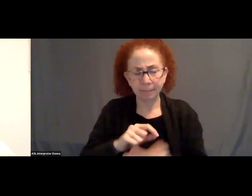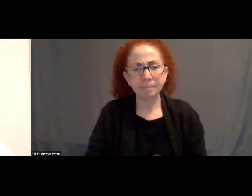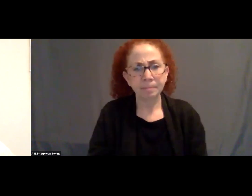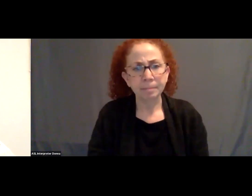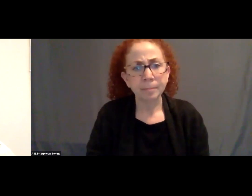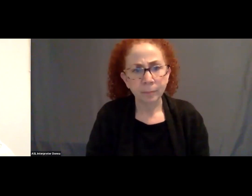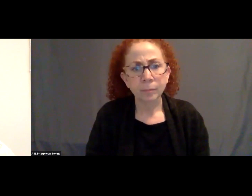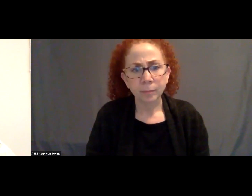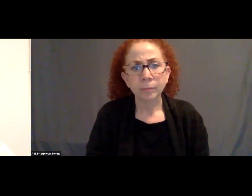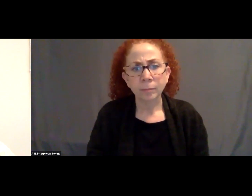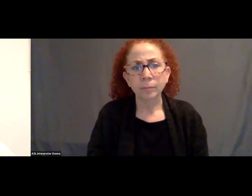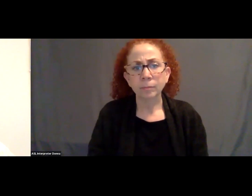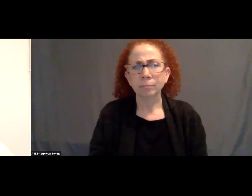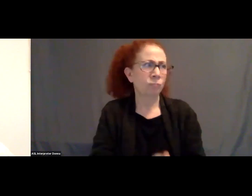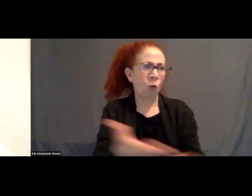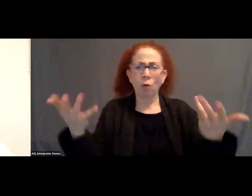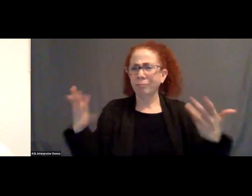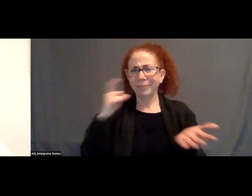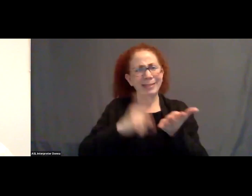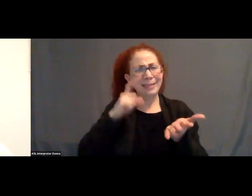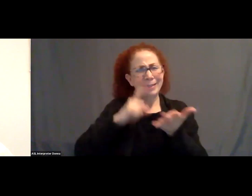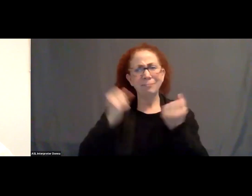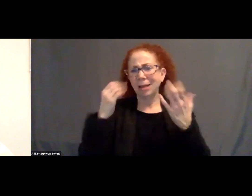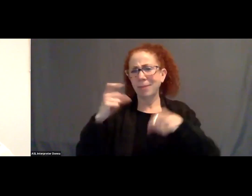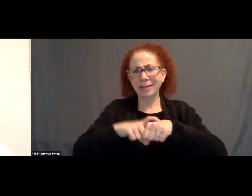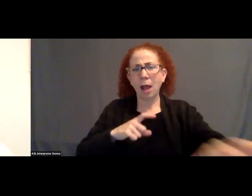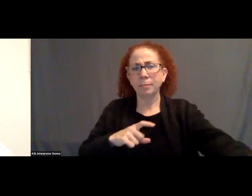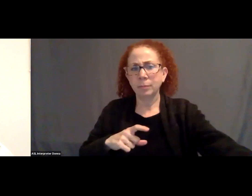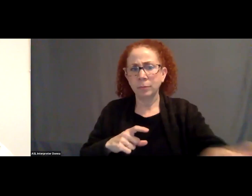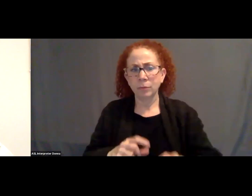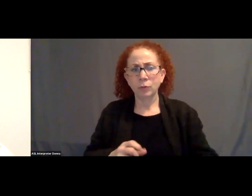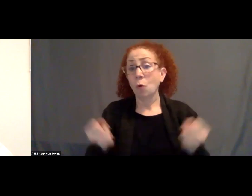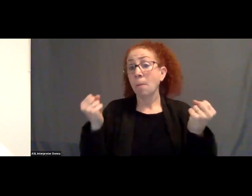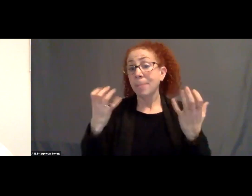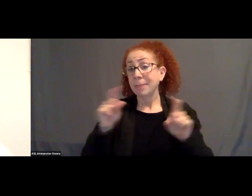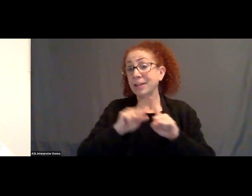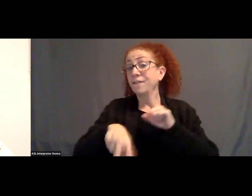We have all probably seen it many times, or at least many variations of it.